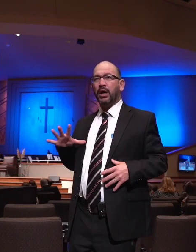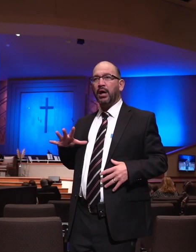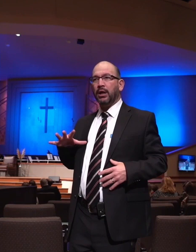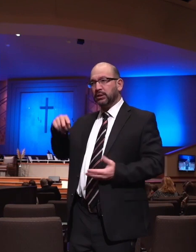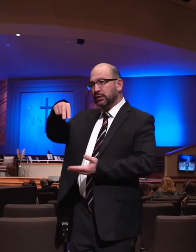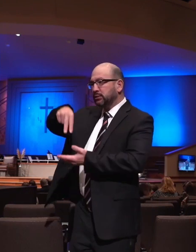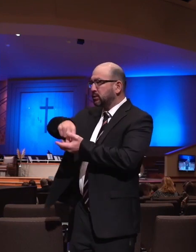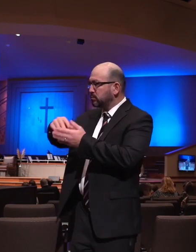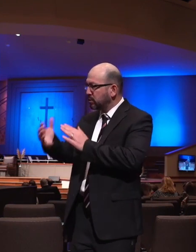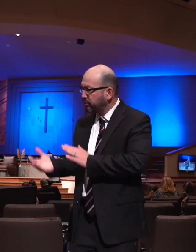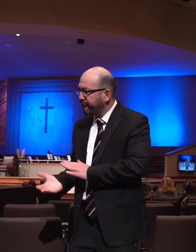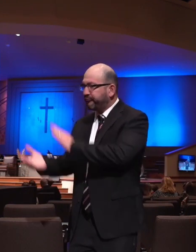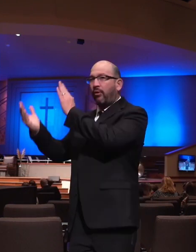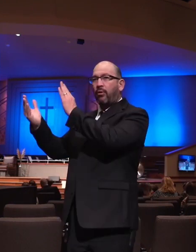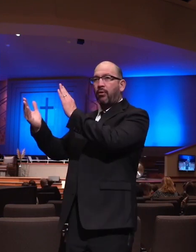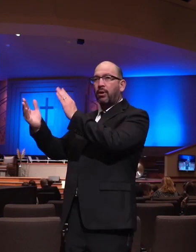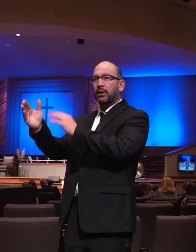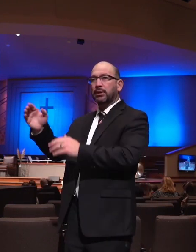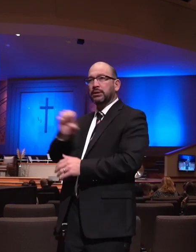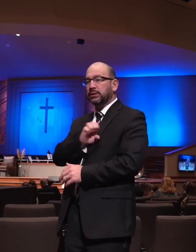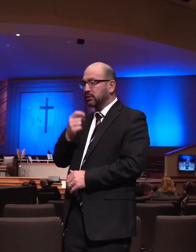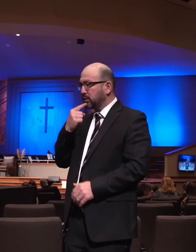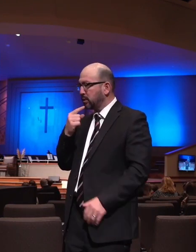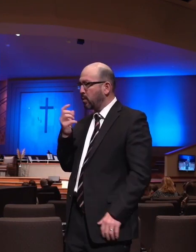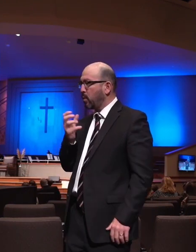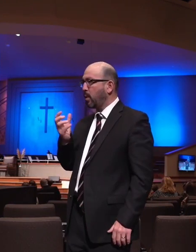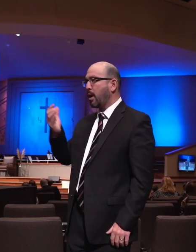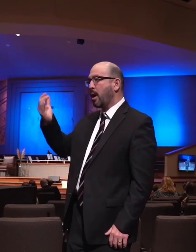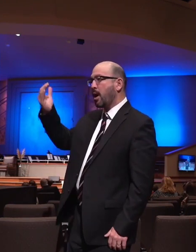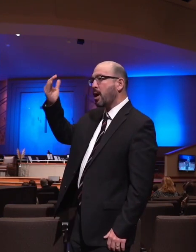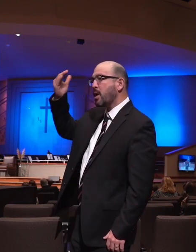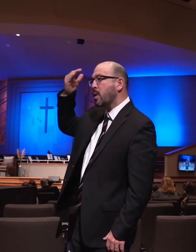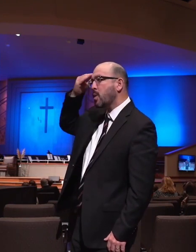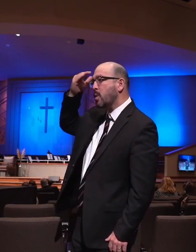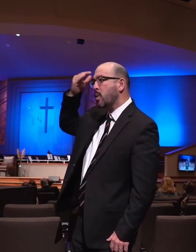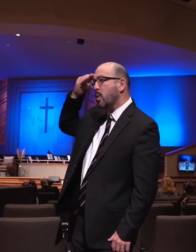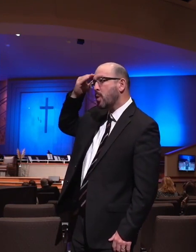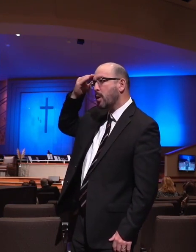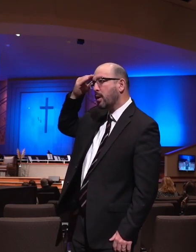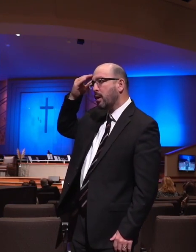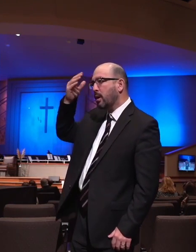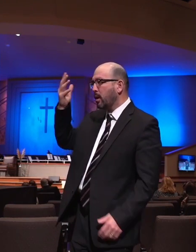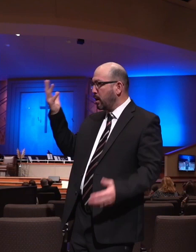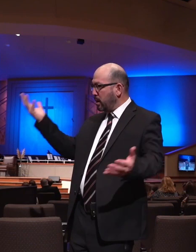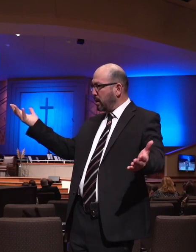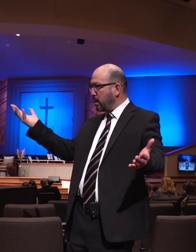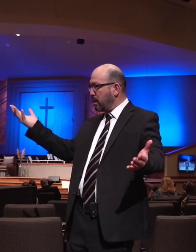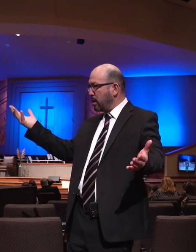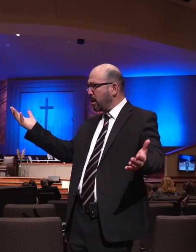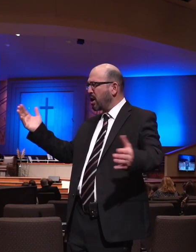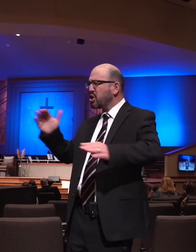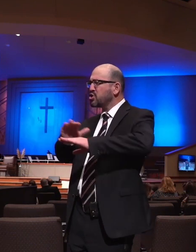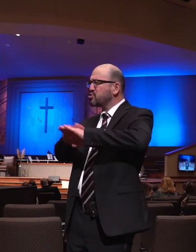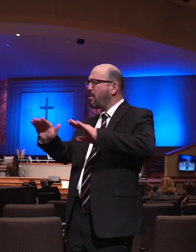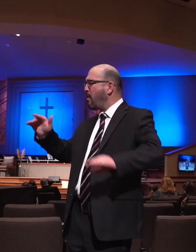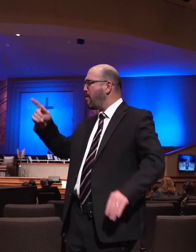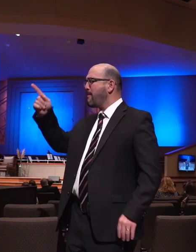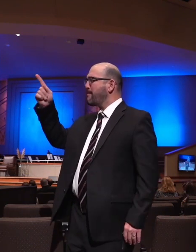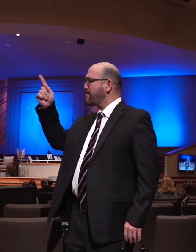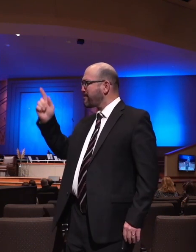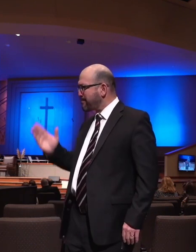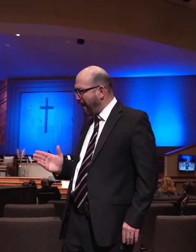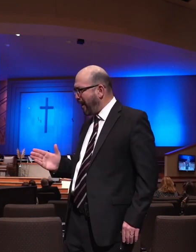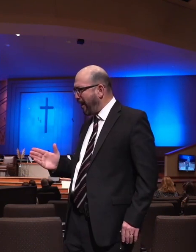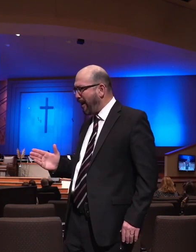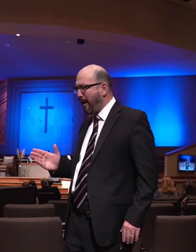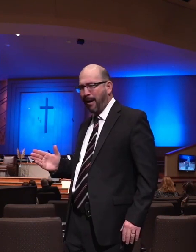him and he said behold now I know that there is no God in all the earth